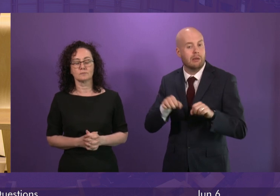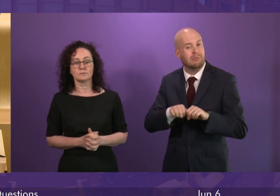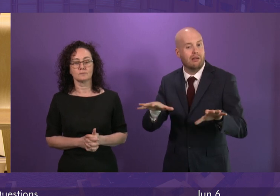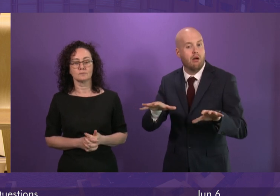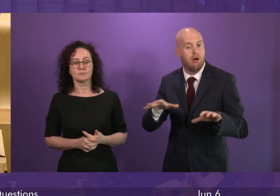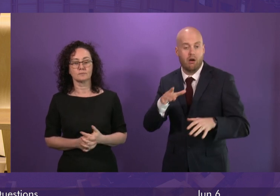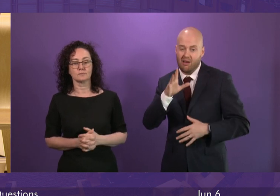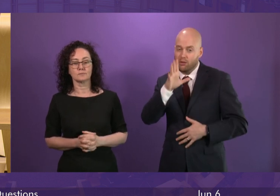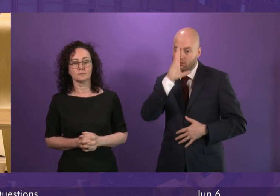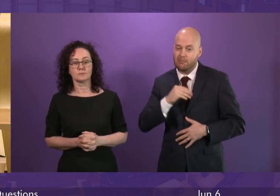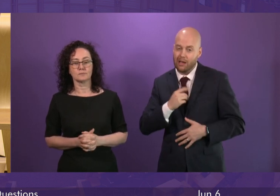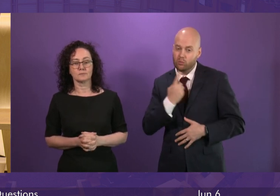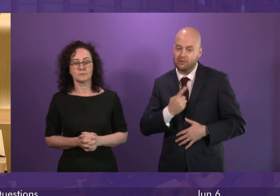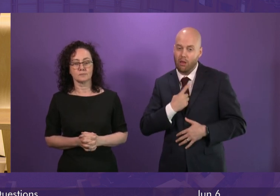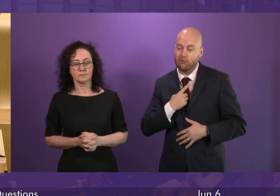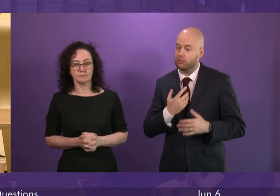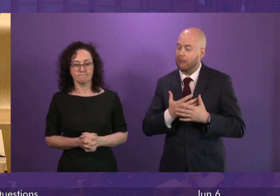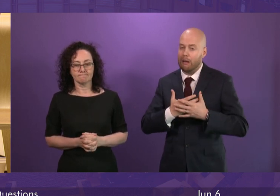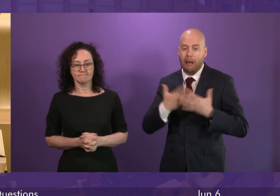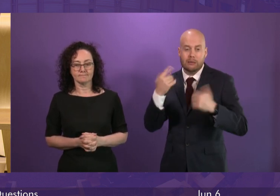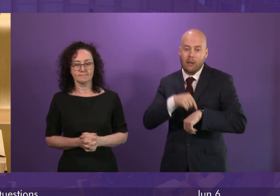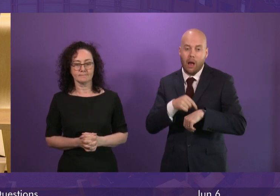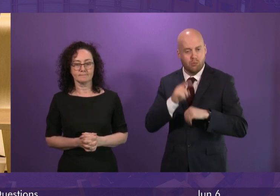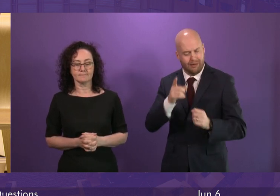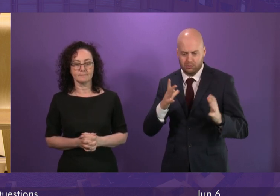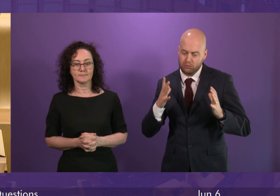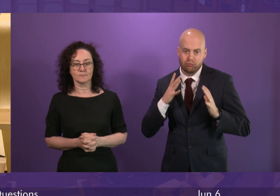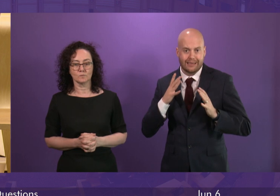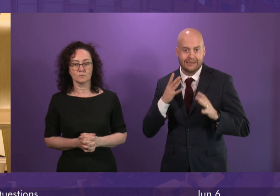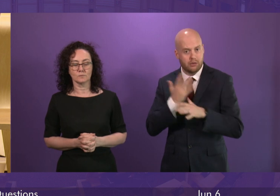for which every generation must be ready if we are to properly remember and respect the